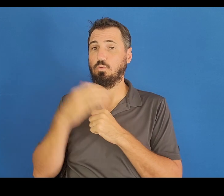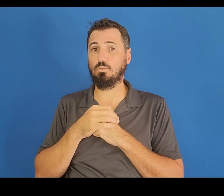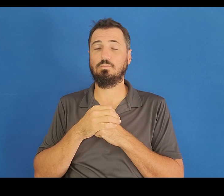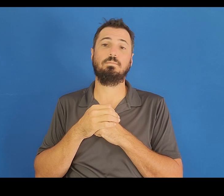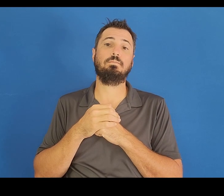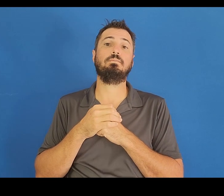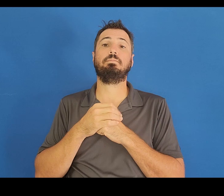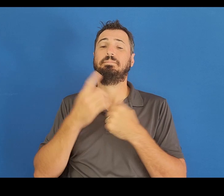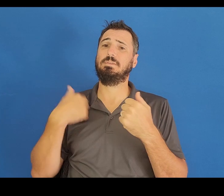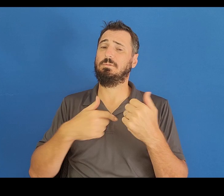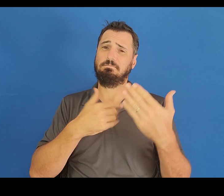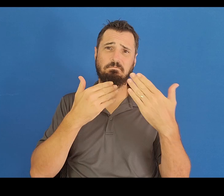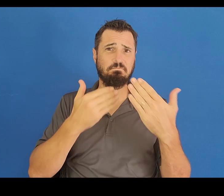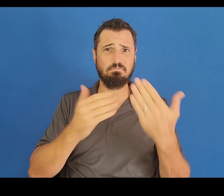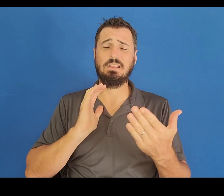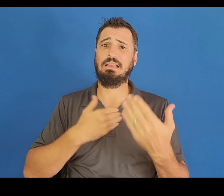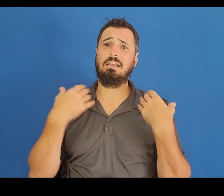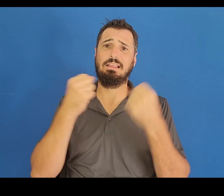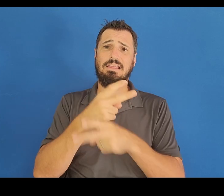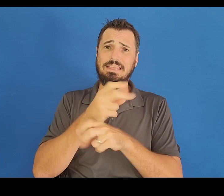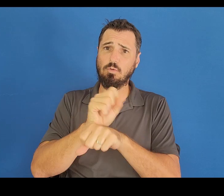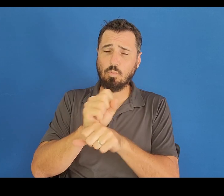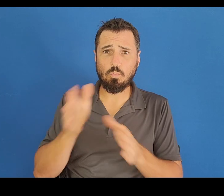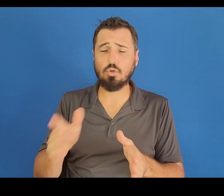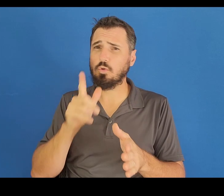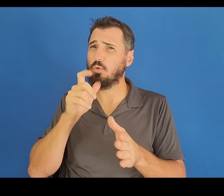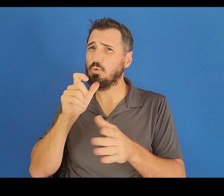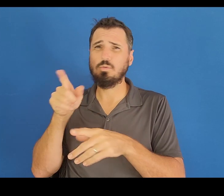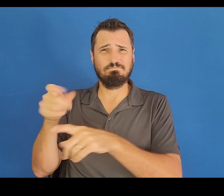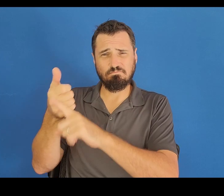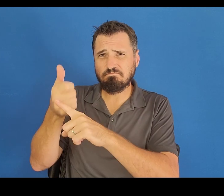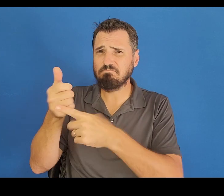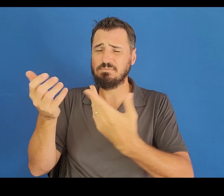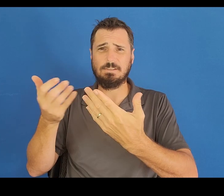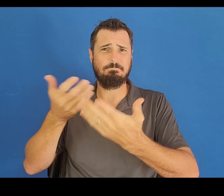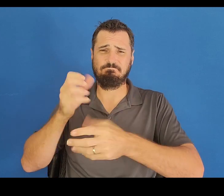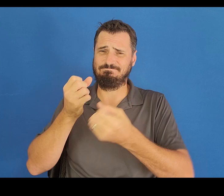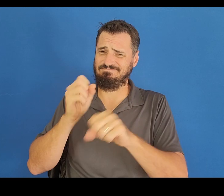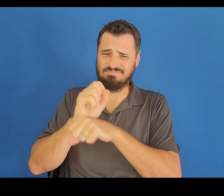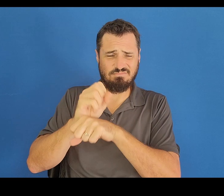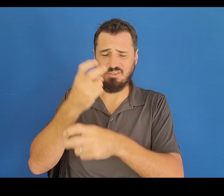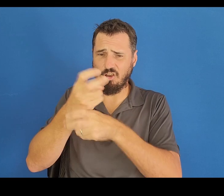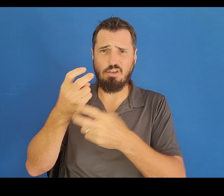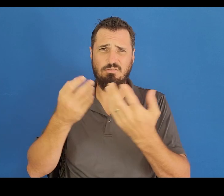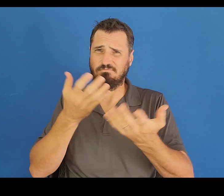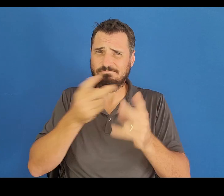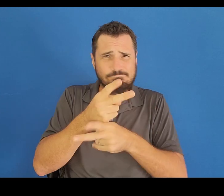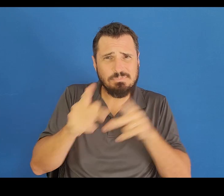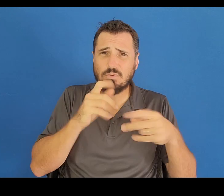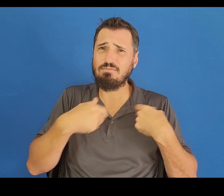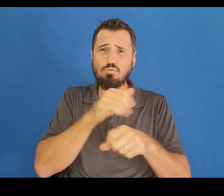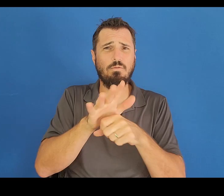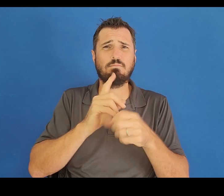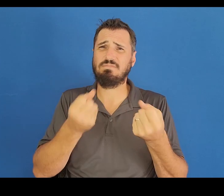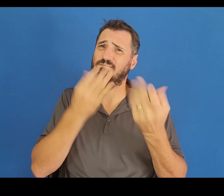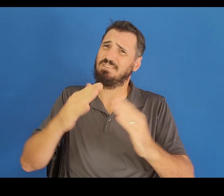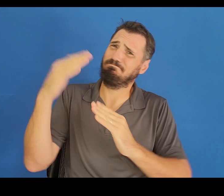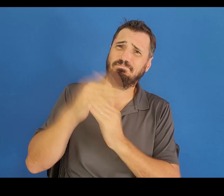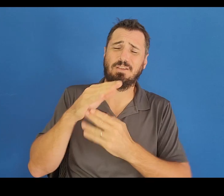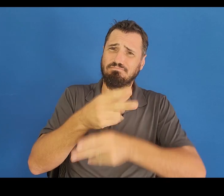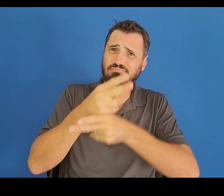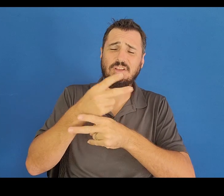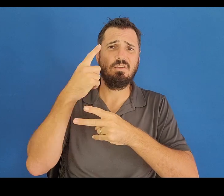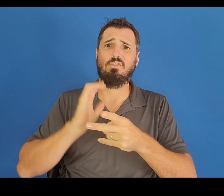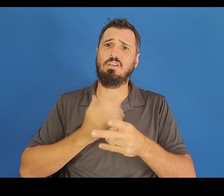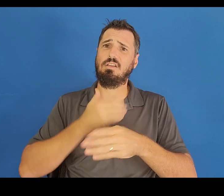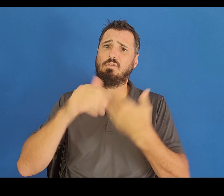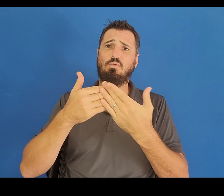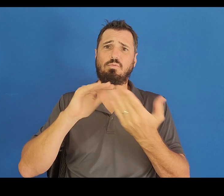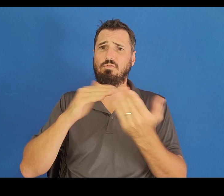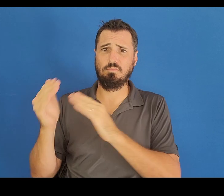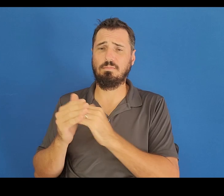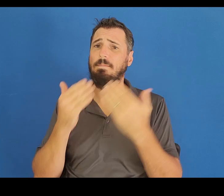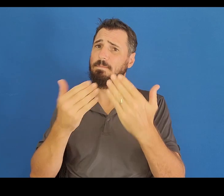We are grateful to our healthcare workers who have been at the forefront in response to this disease, and who continue to provide excellent care for our entire community. We thank you for